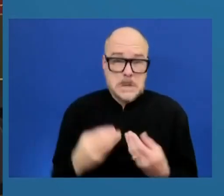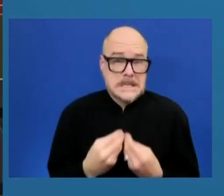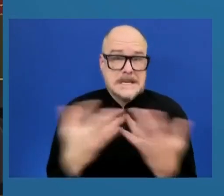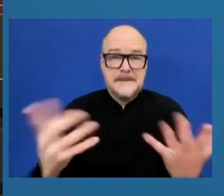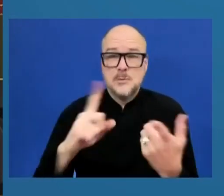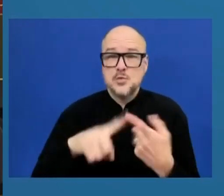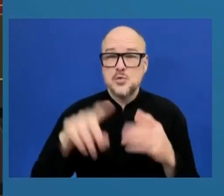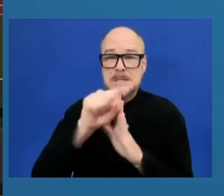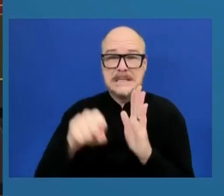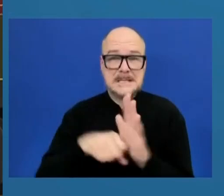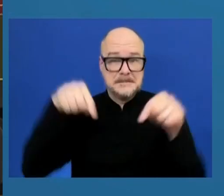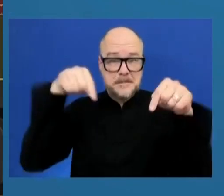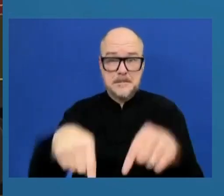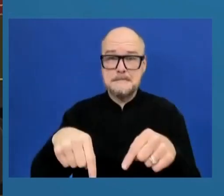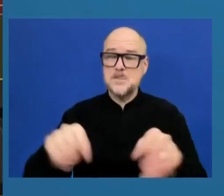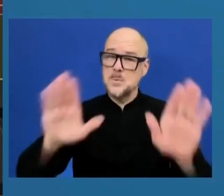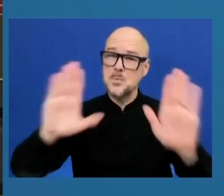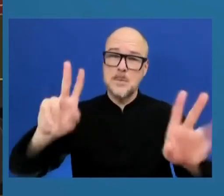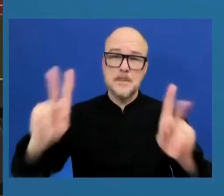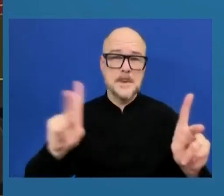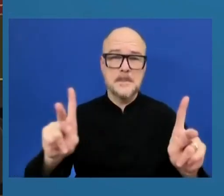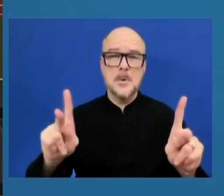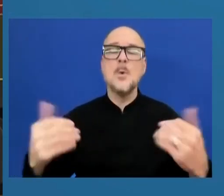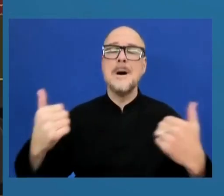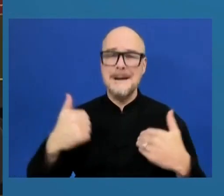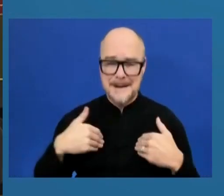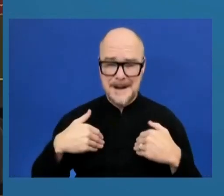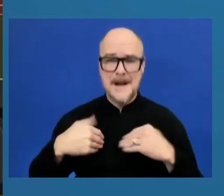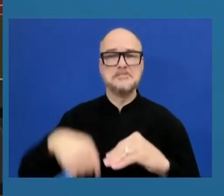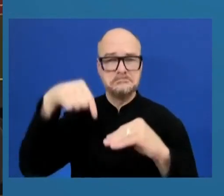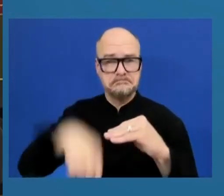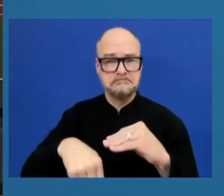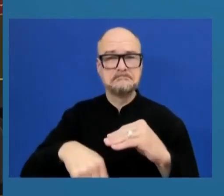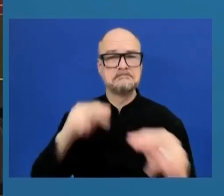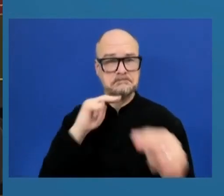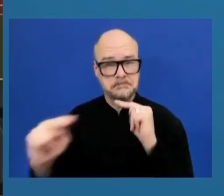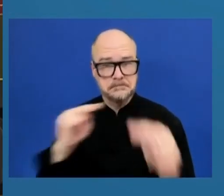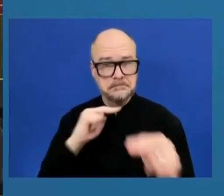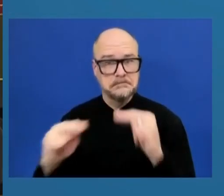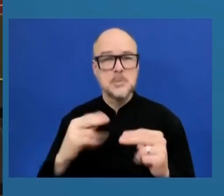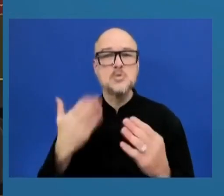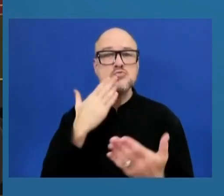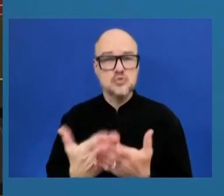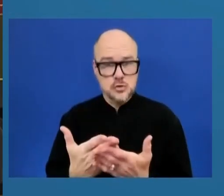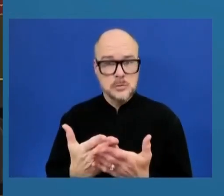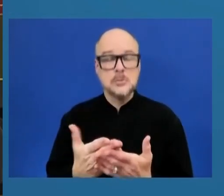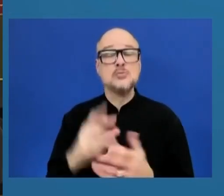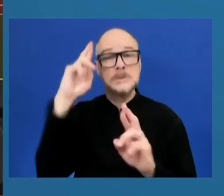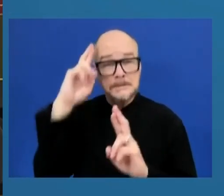We sit here and have very productive conversations, always respectful, a lot of give and take